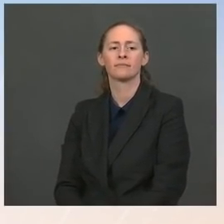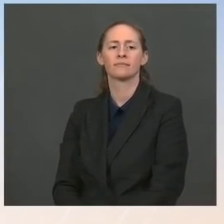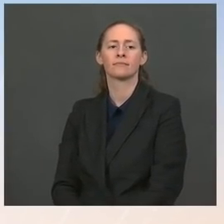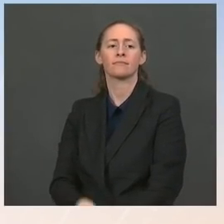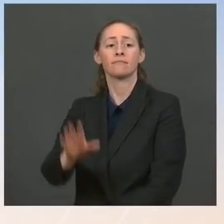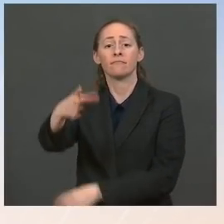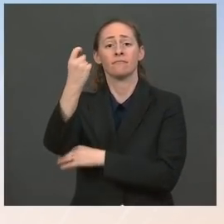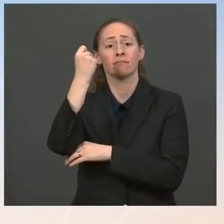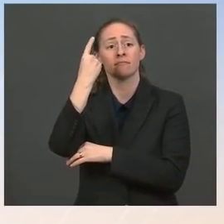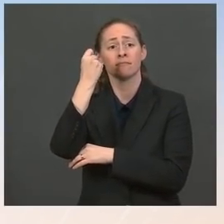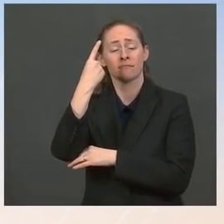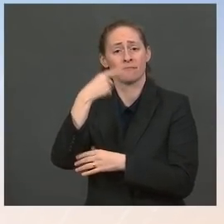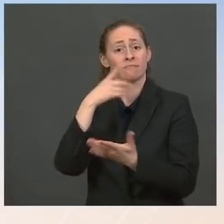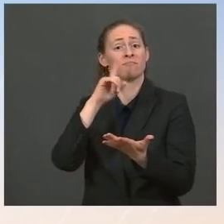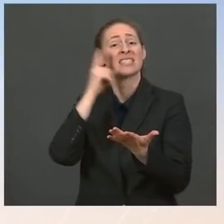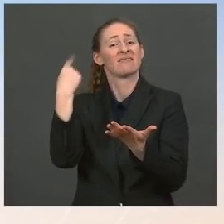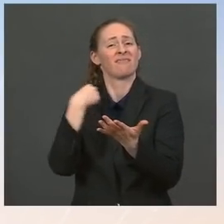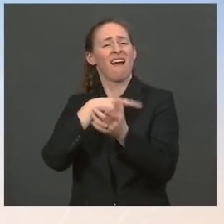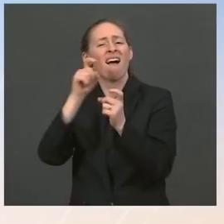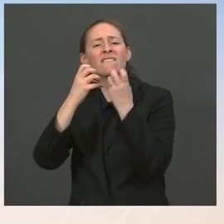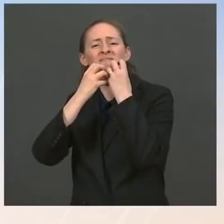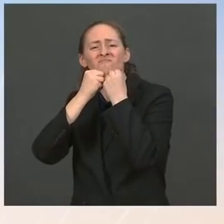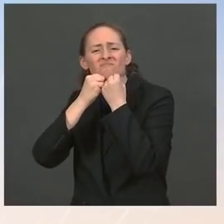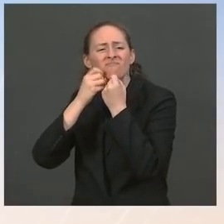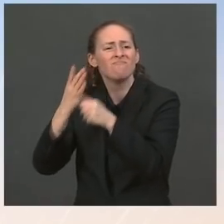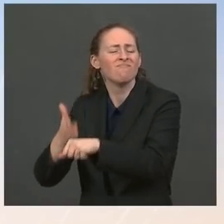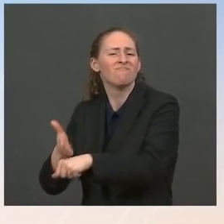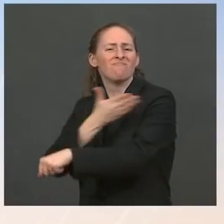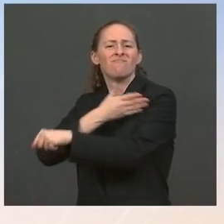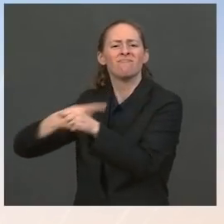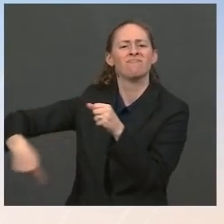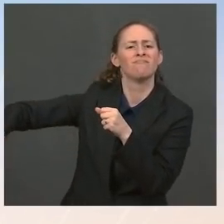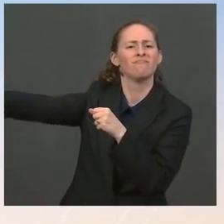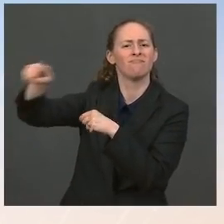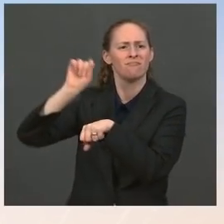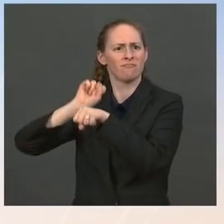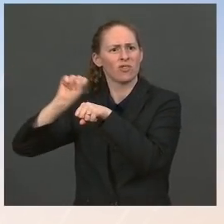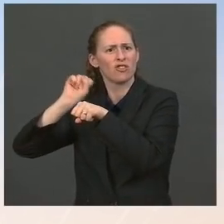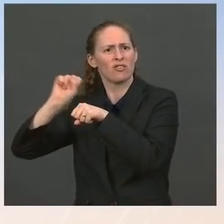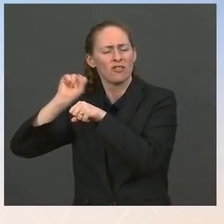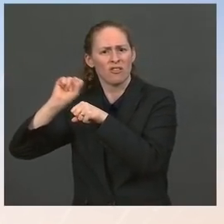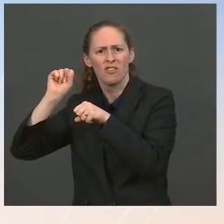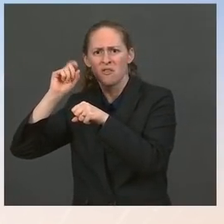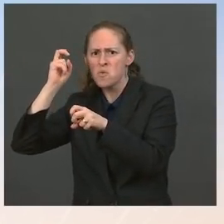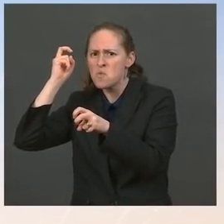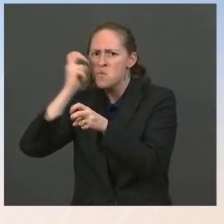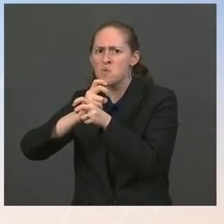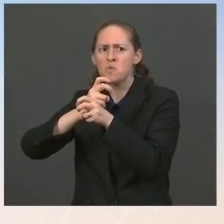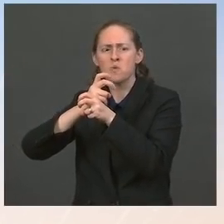Truck drivers -- there's a reason the turnover is so high. And the way they're compensated,